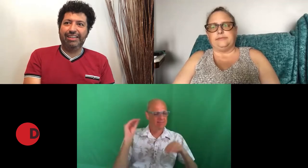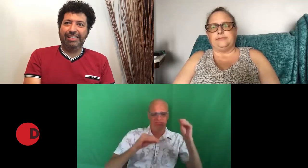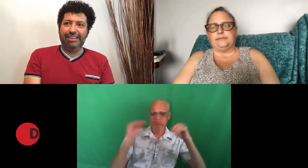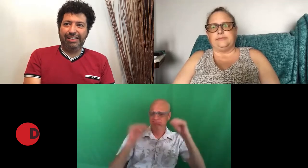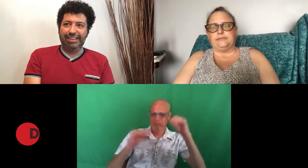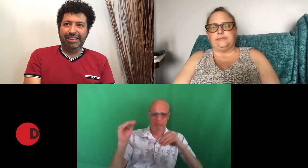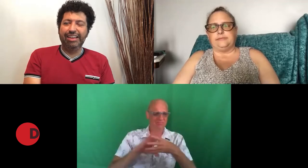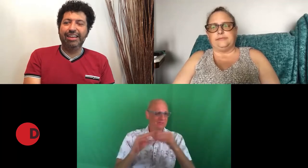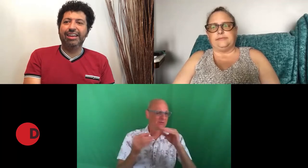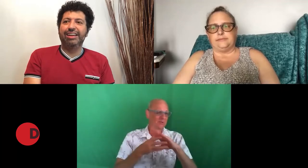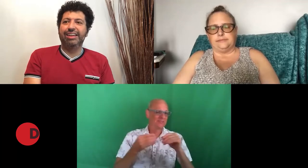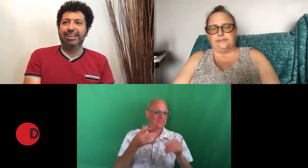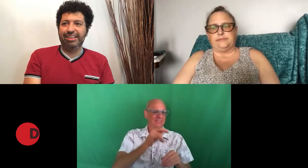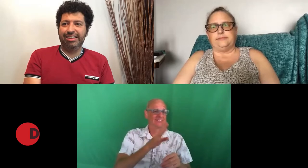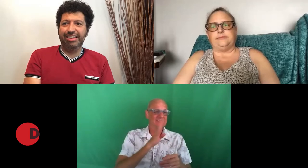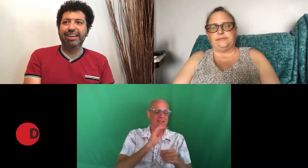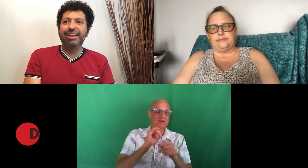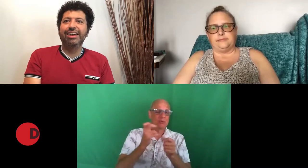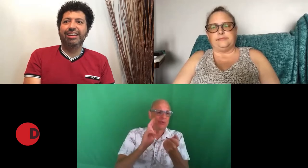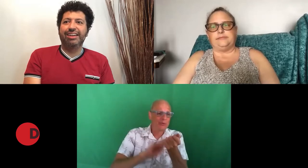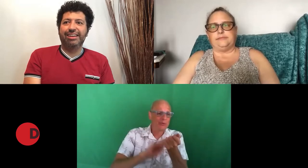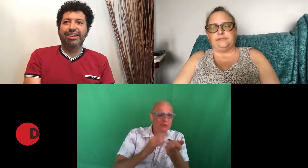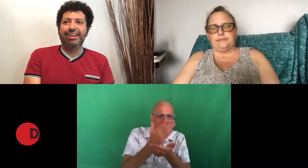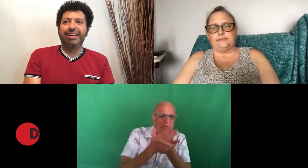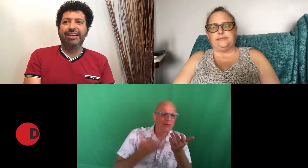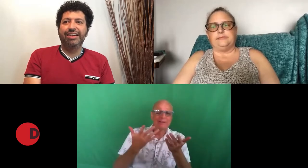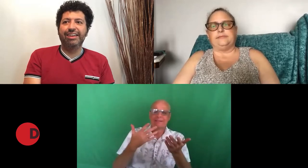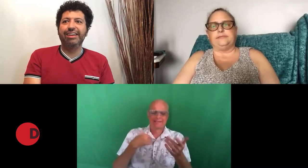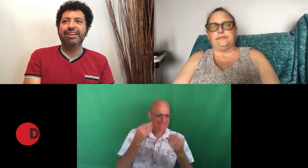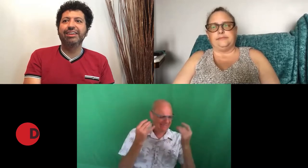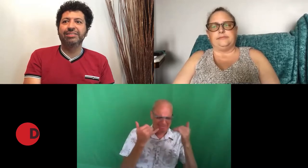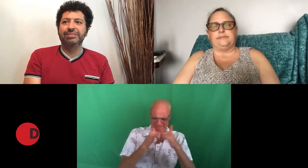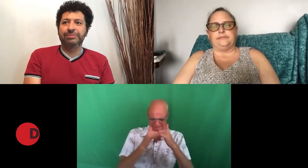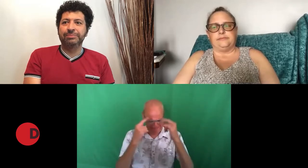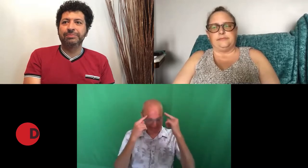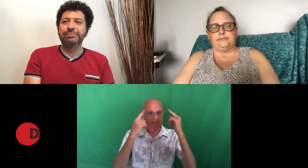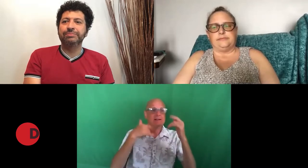We started to put the segments together in story form, including the nursing part. In figuring it out,